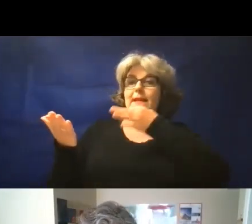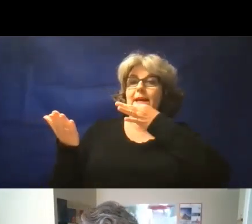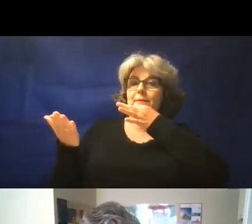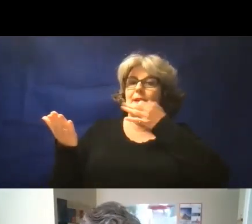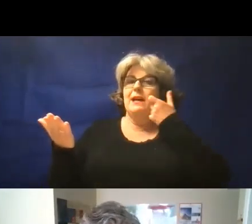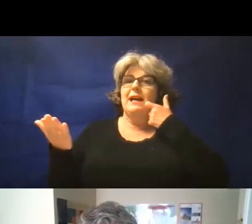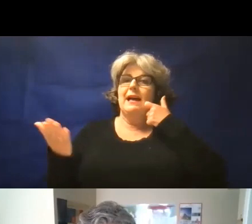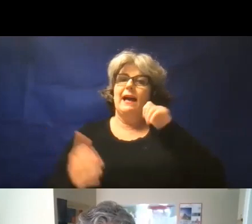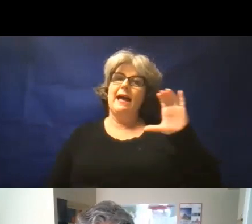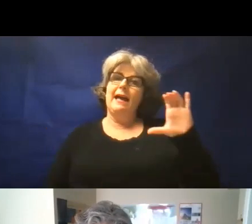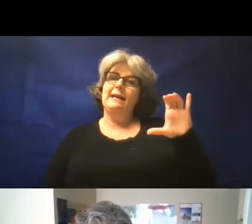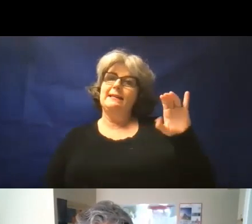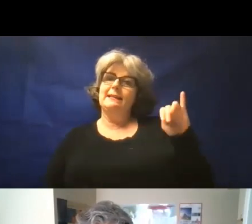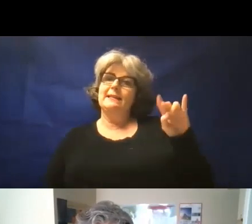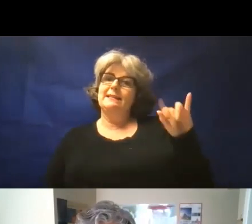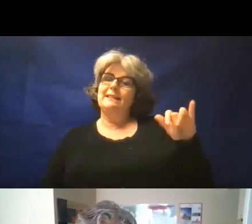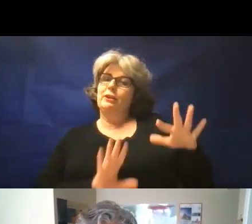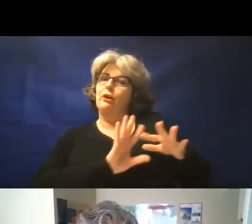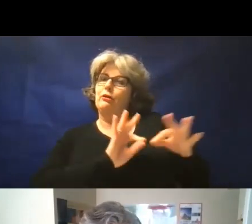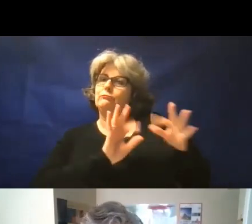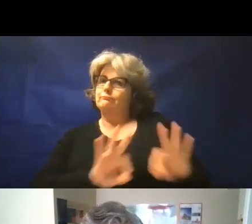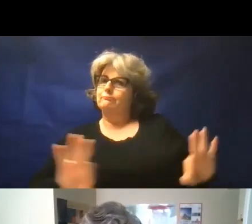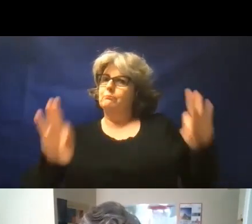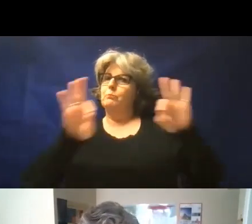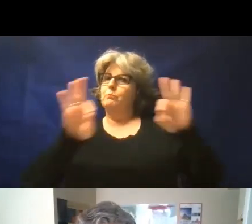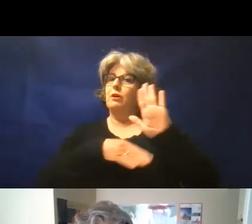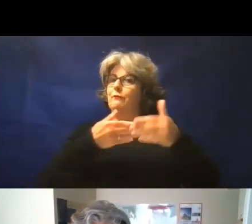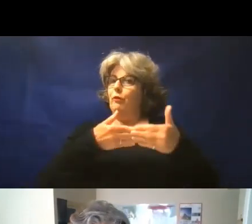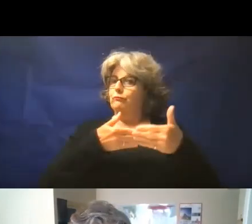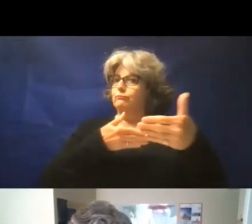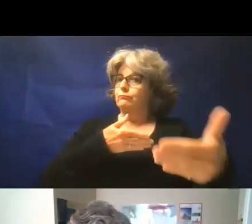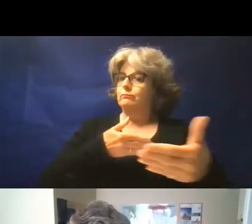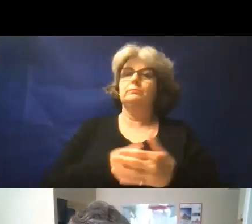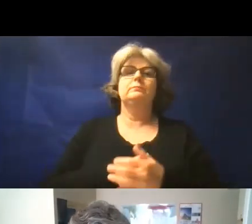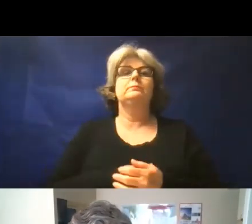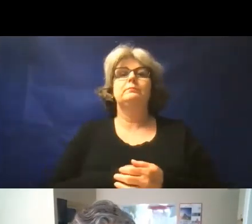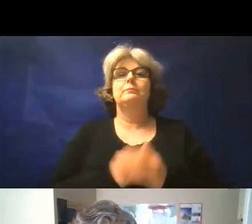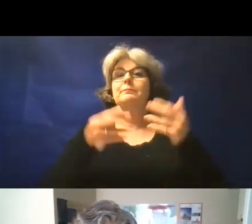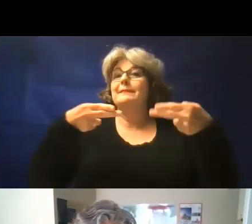of course is a cornerstone for moving forward on the next slide please